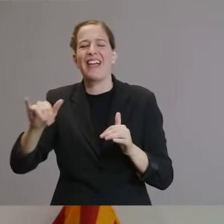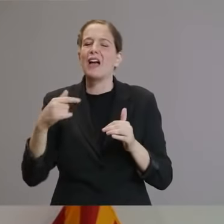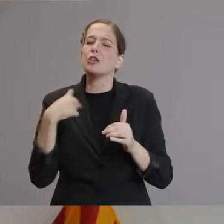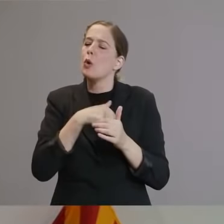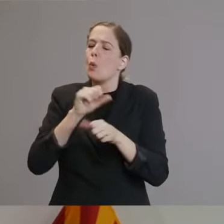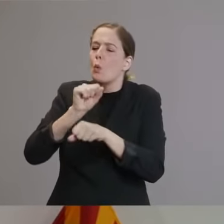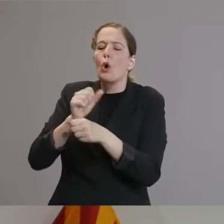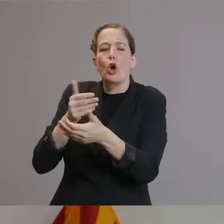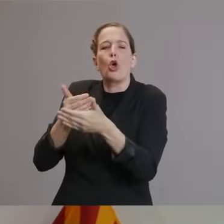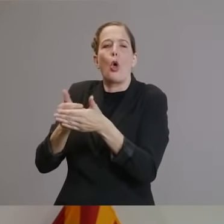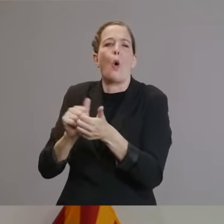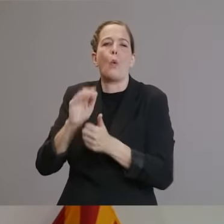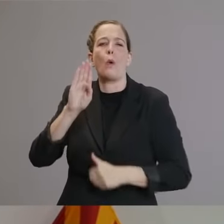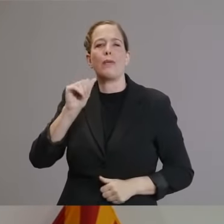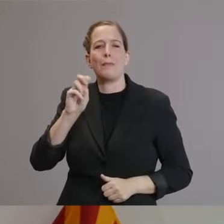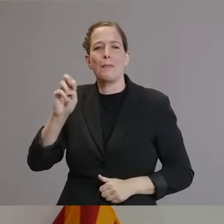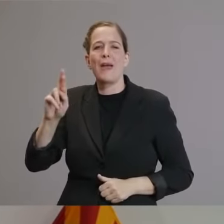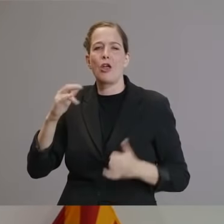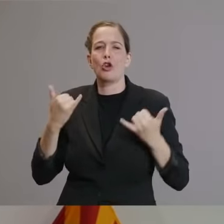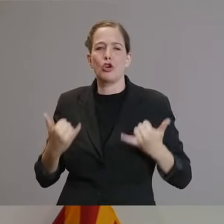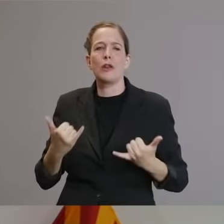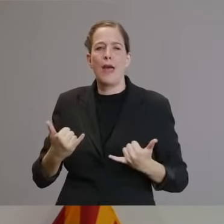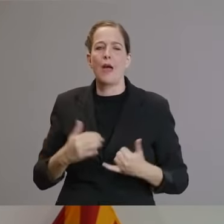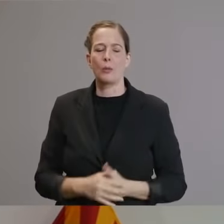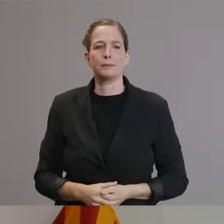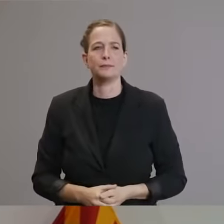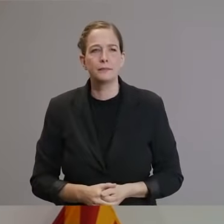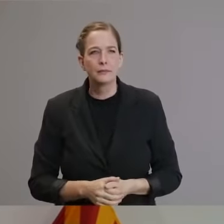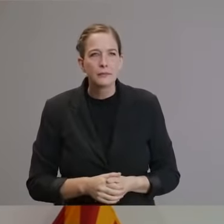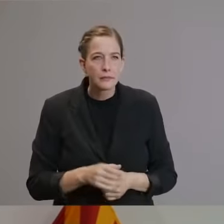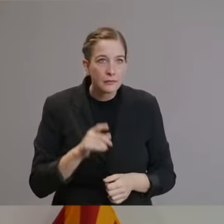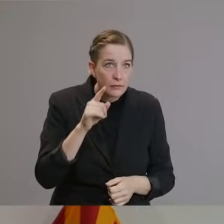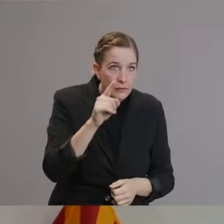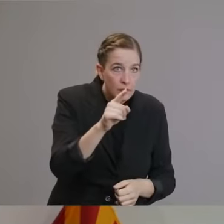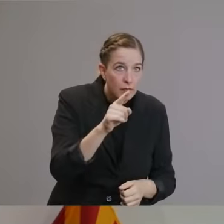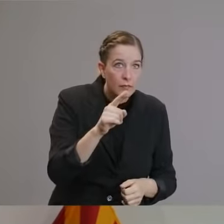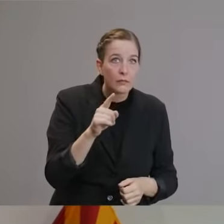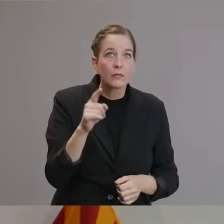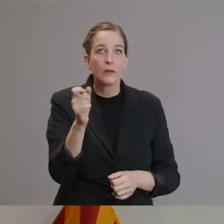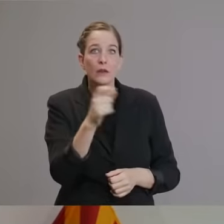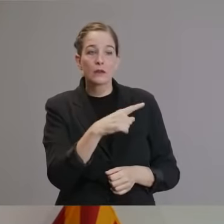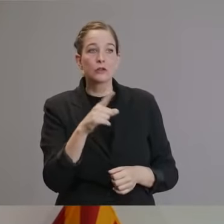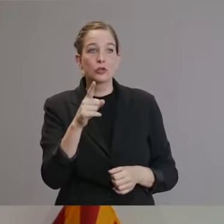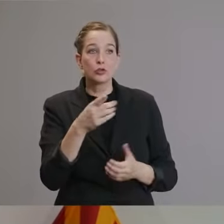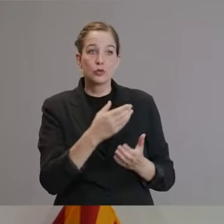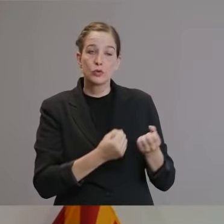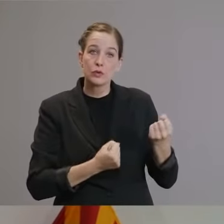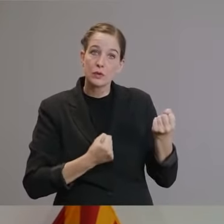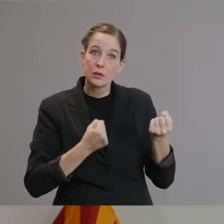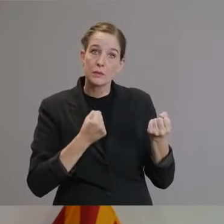ANDREW, THEN WE WILL COME OVER HERE. ARE YOU GOING TO SUPPORT SECRETARY OF STATE'S PROPOSAL TO MOVE THE CONFEDERATE MONUMENT